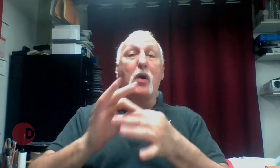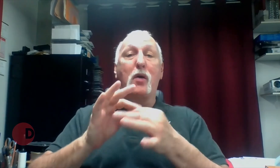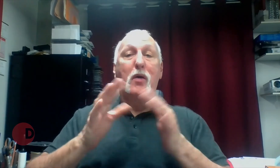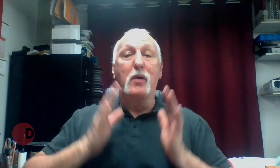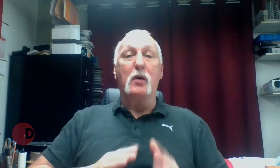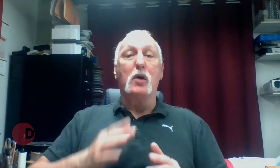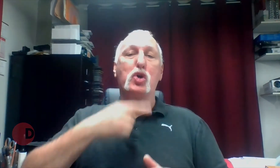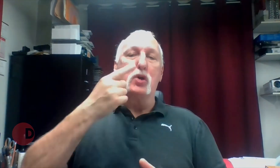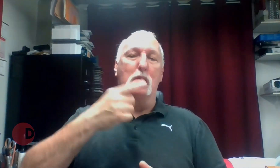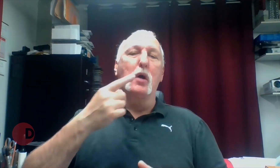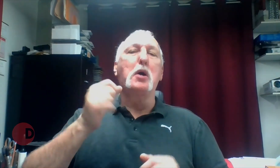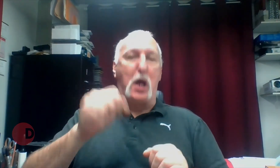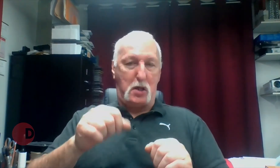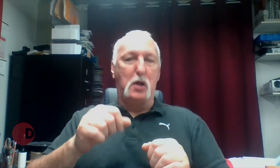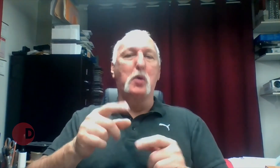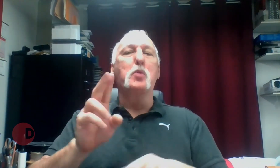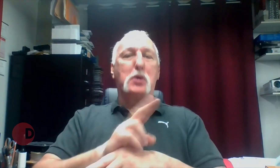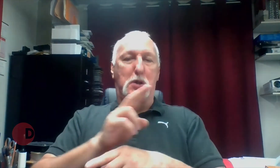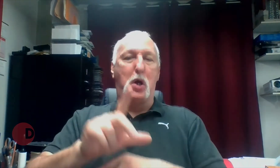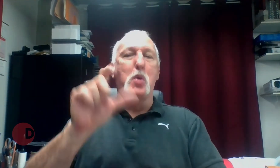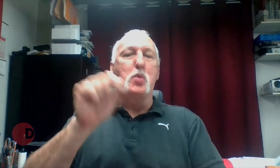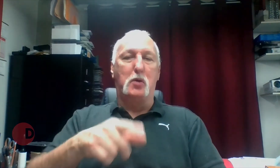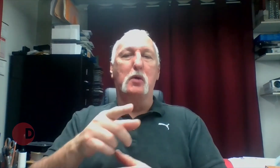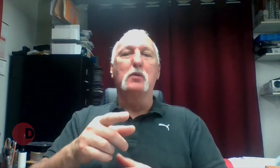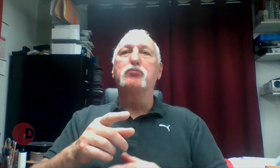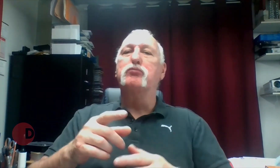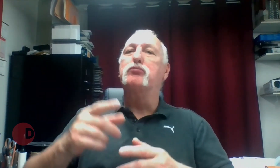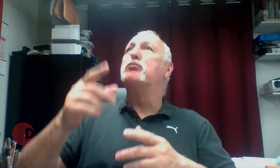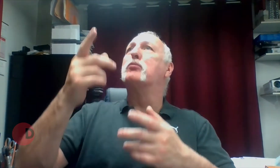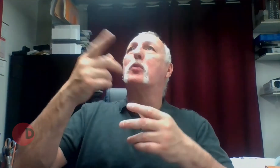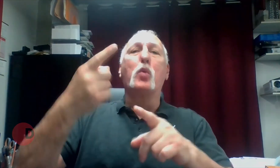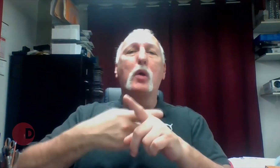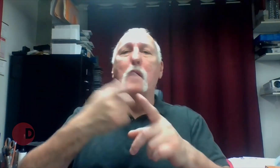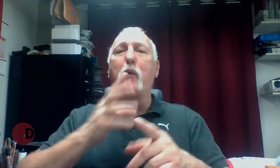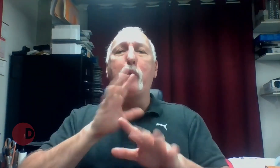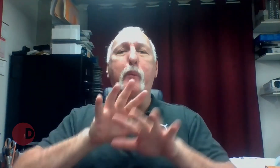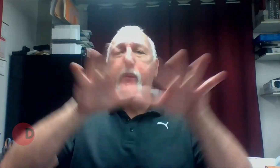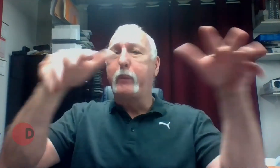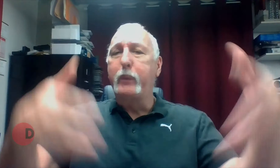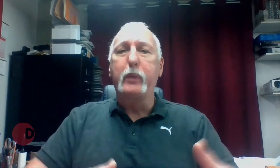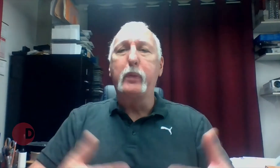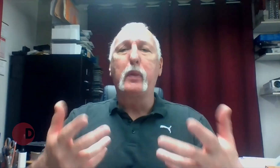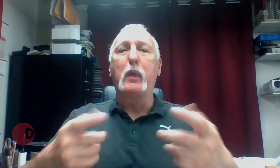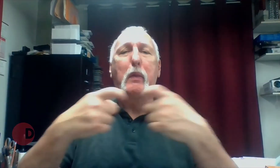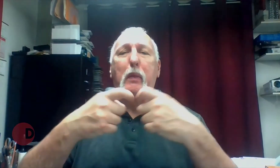Their coordinator, who is hearing communicates in LSQ and handles renters,